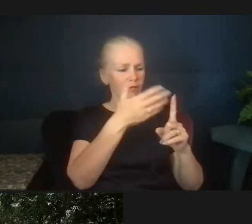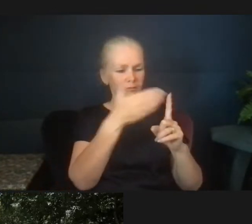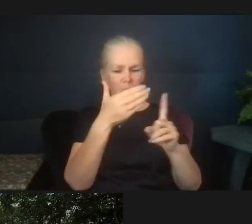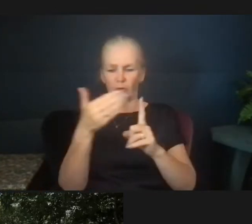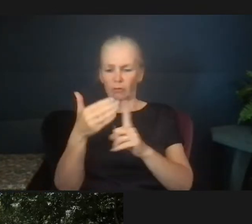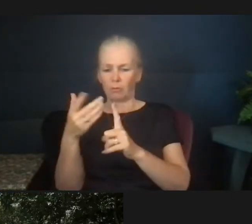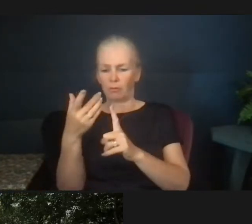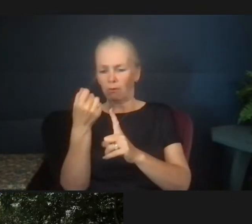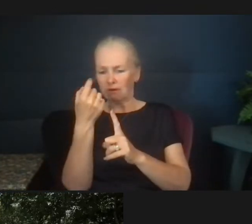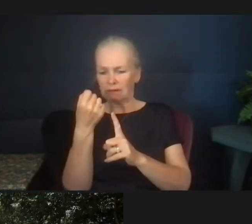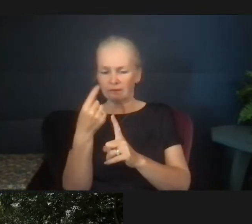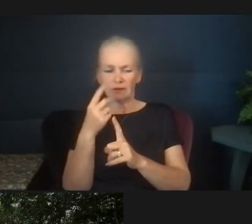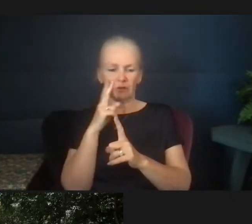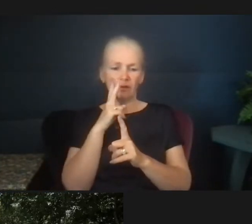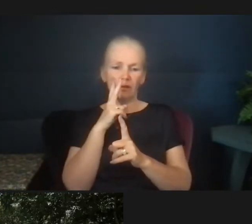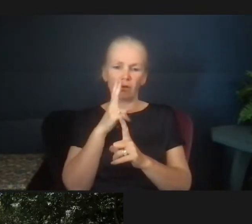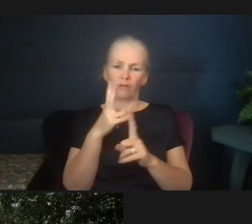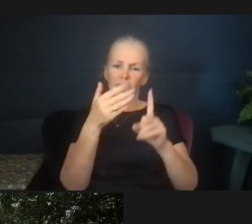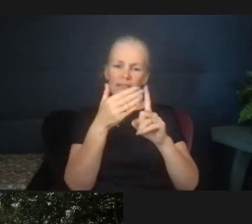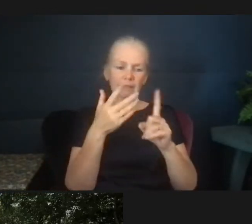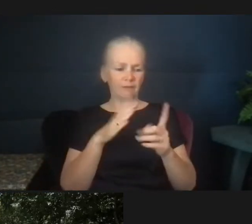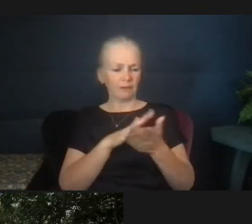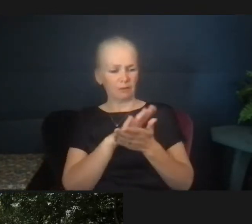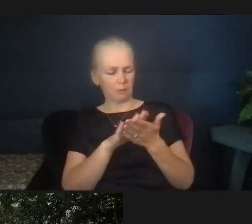So if we just look at it from an identity point of view that yes,